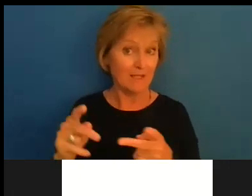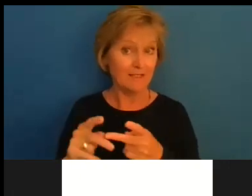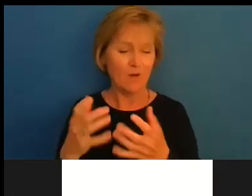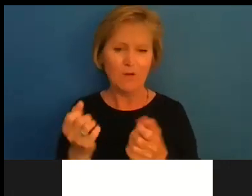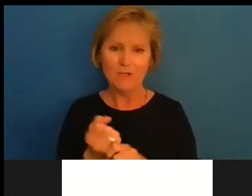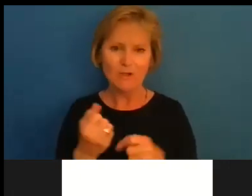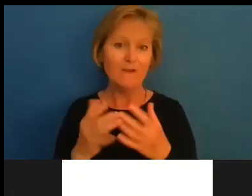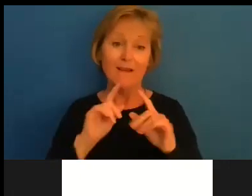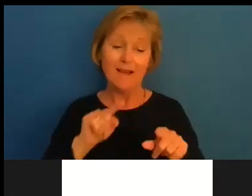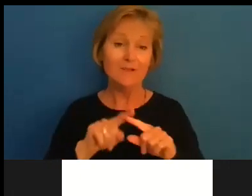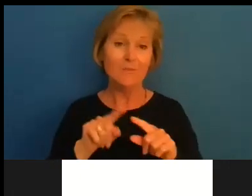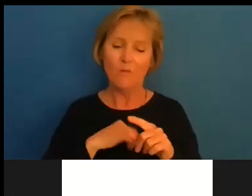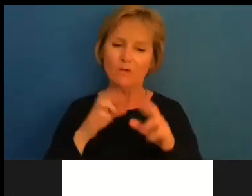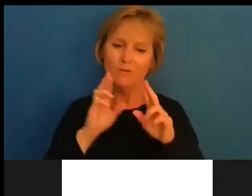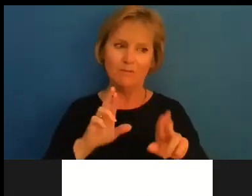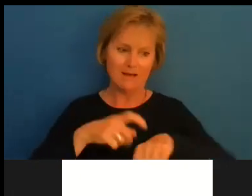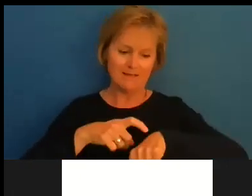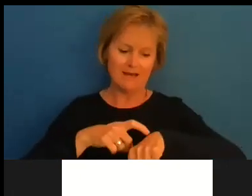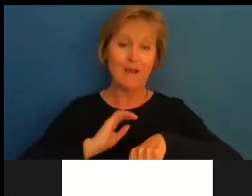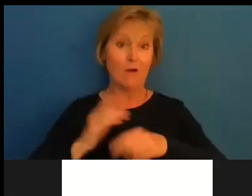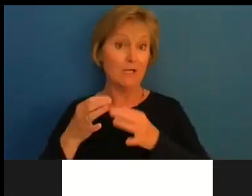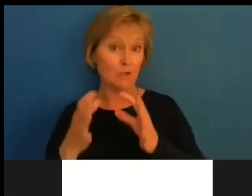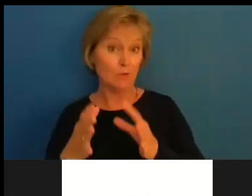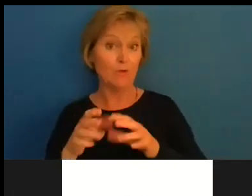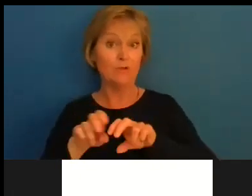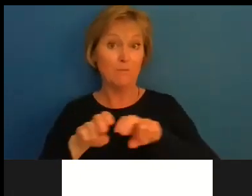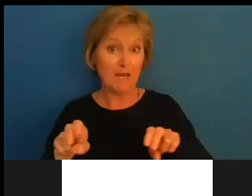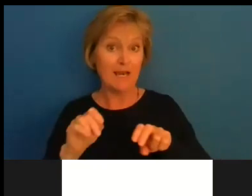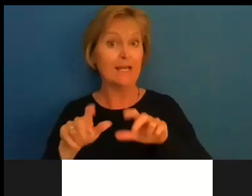I do want to respect the time of our interpreters, our panelist, and our captioner as well.